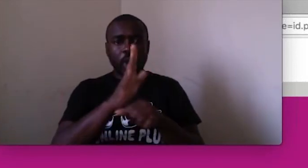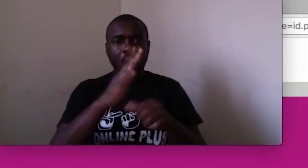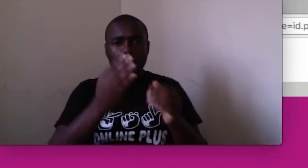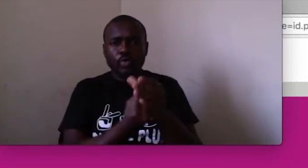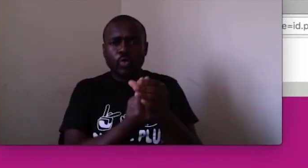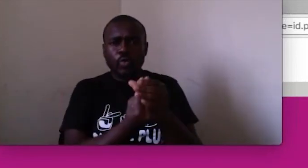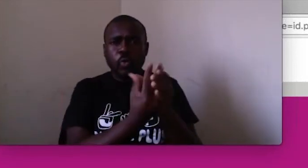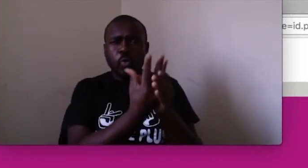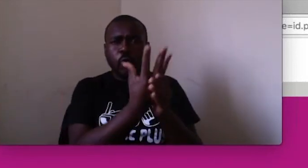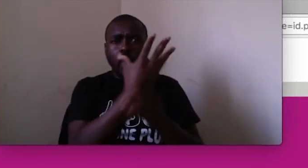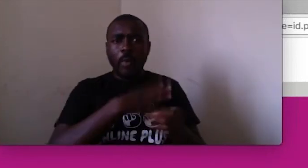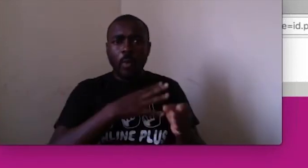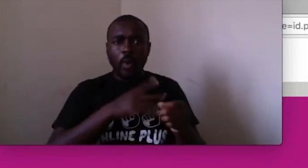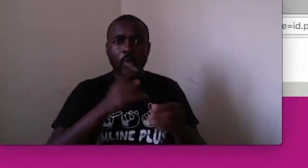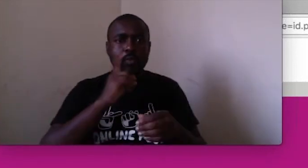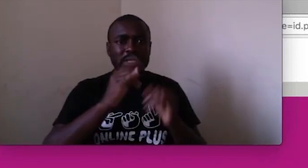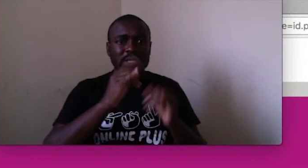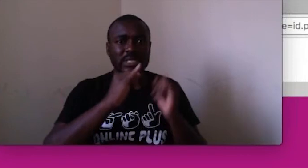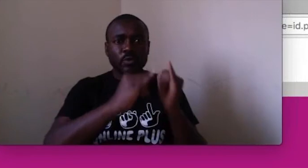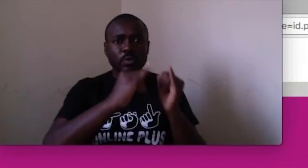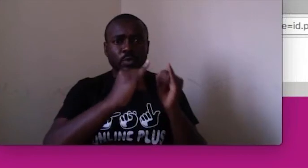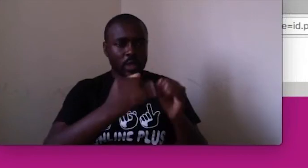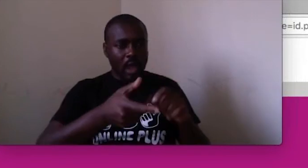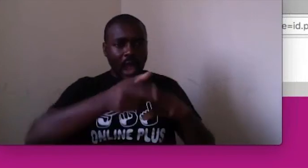so initially I didn't how to